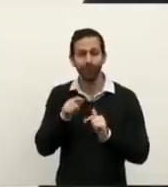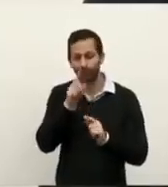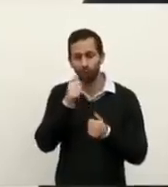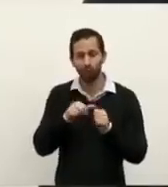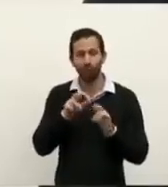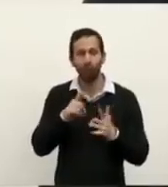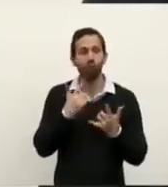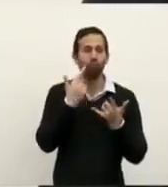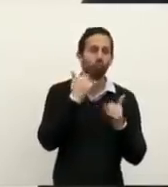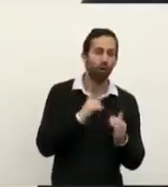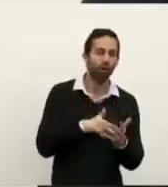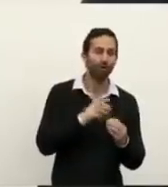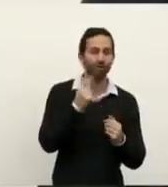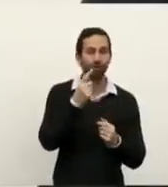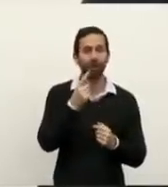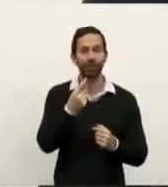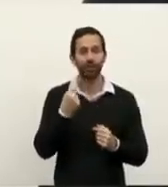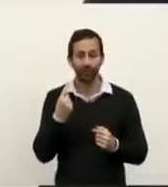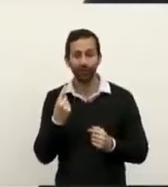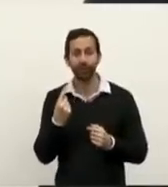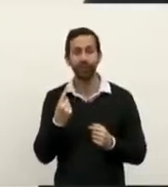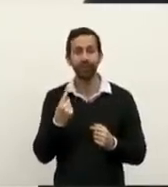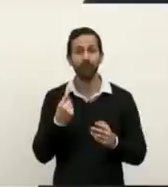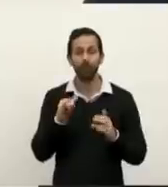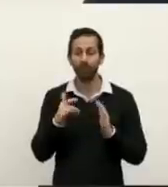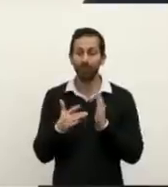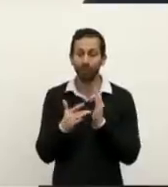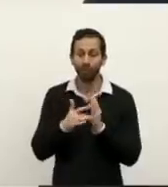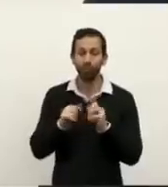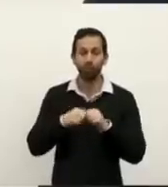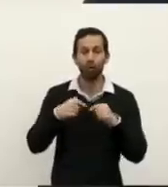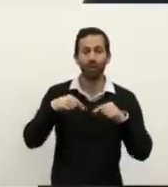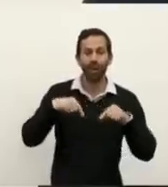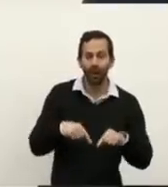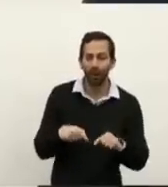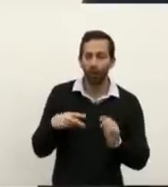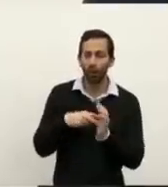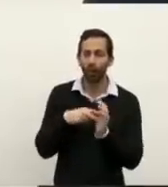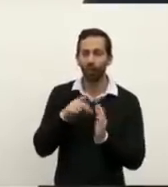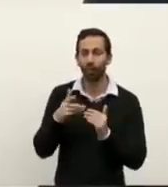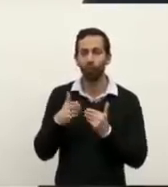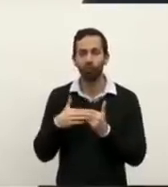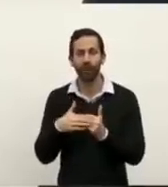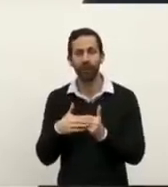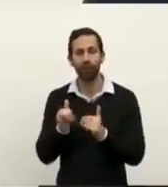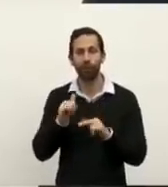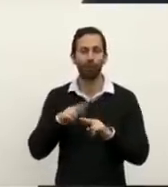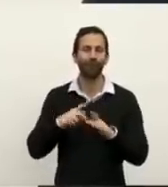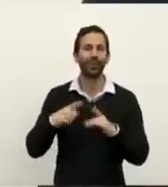to get somebody through a period where perhaps, their technology has broken down and they're waiting for a repair or a fix.